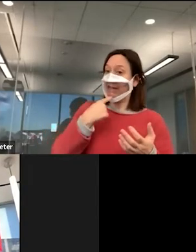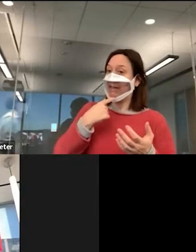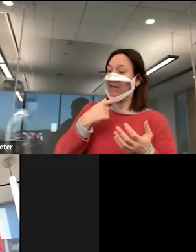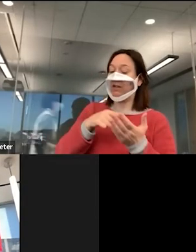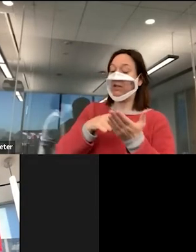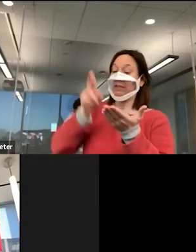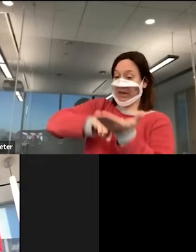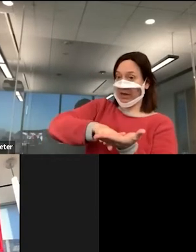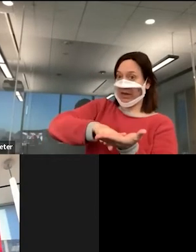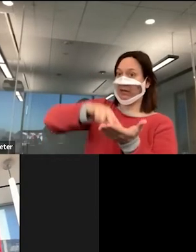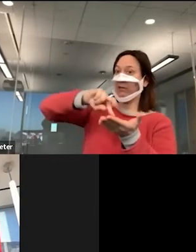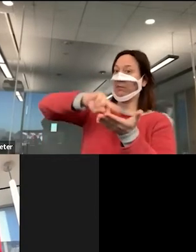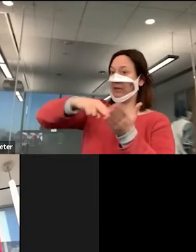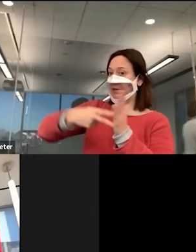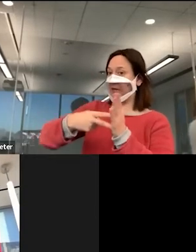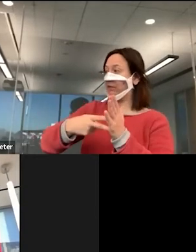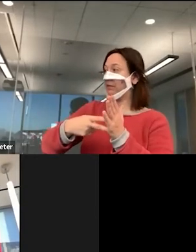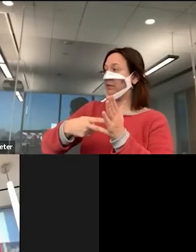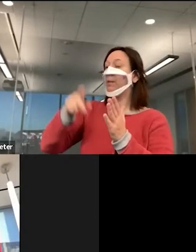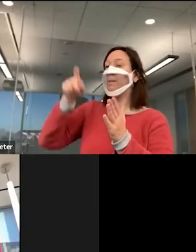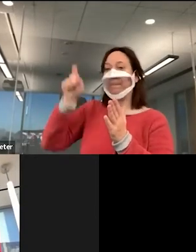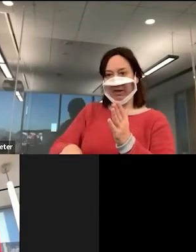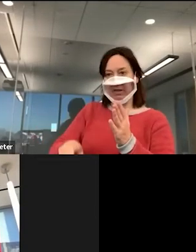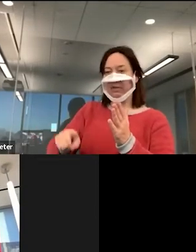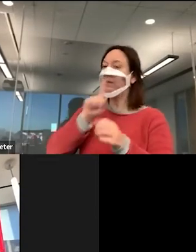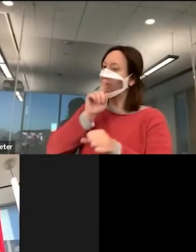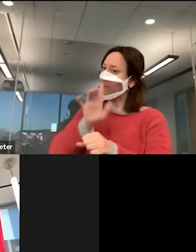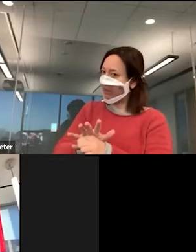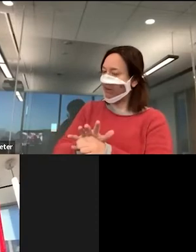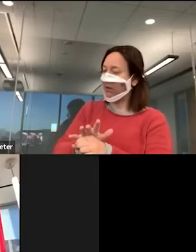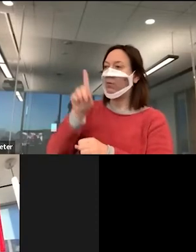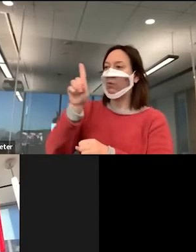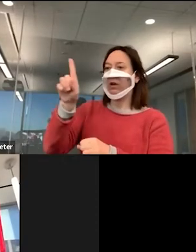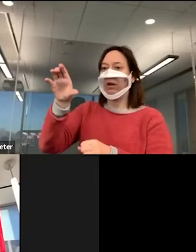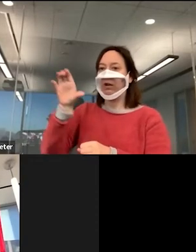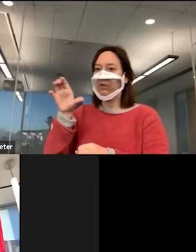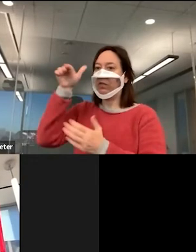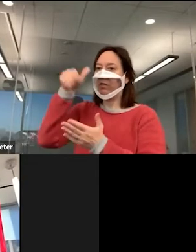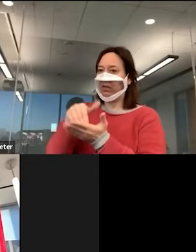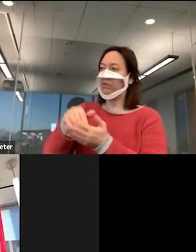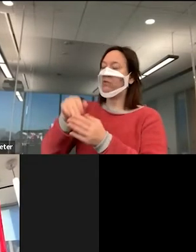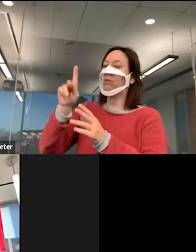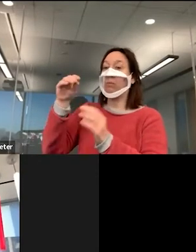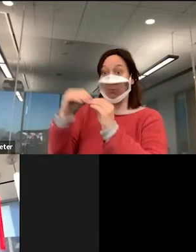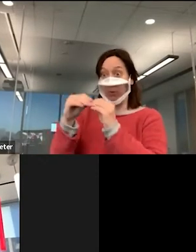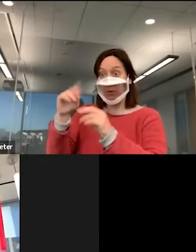have to commit to hiring a hundred thousand more people within the federal government within it